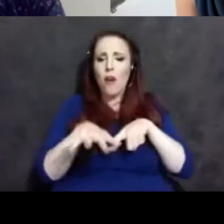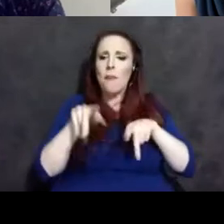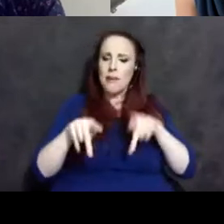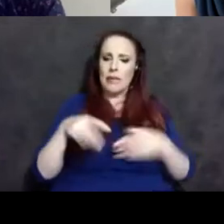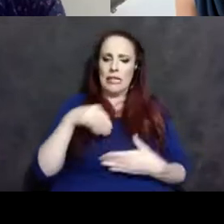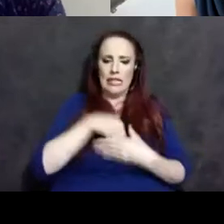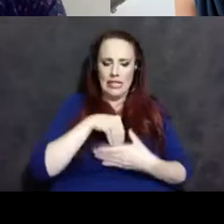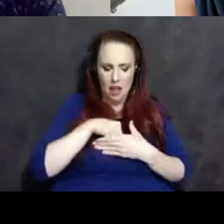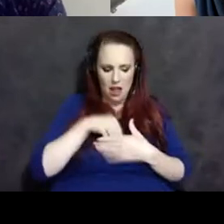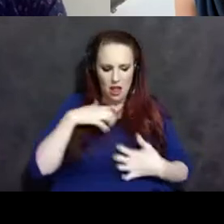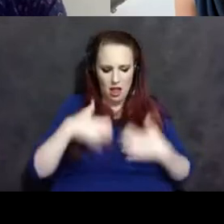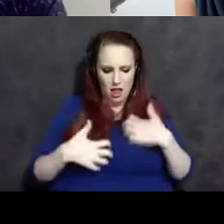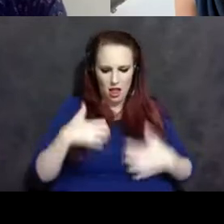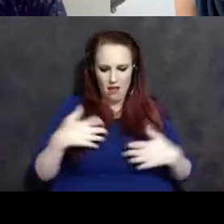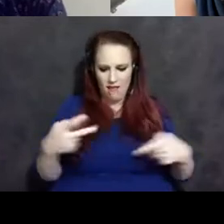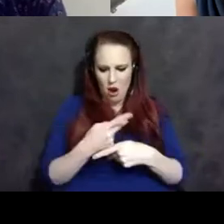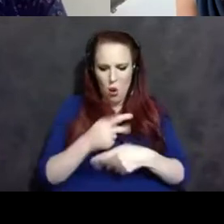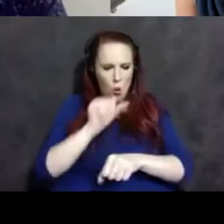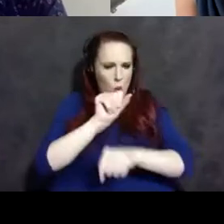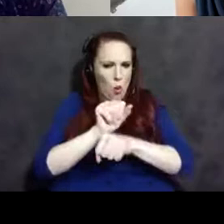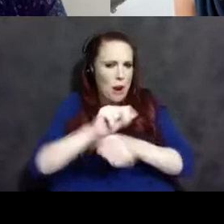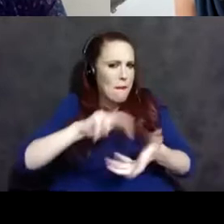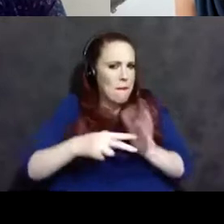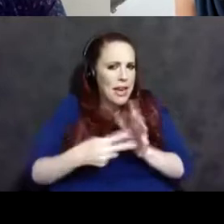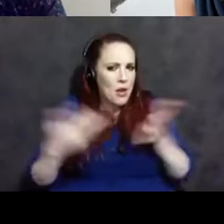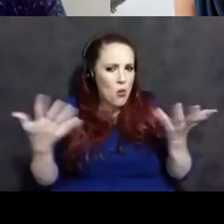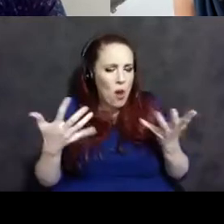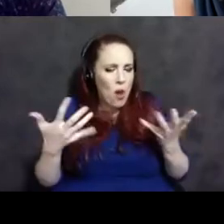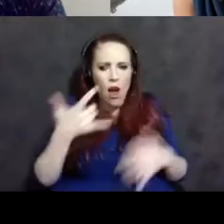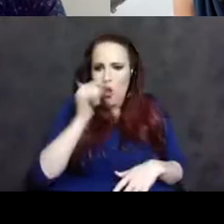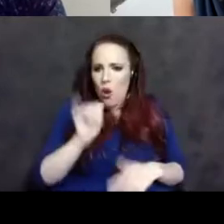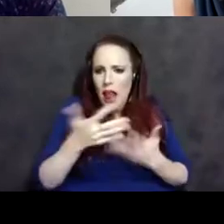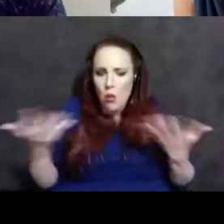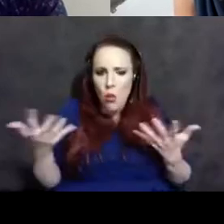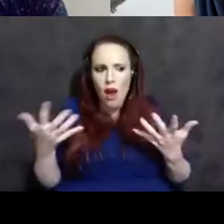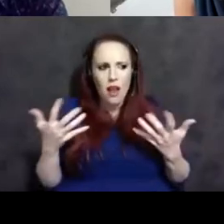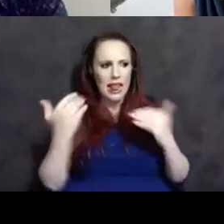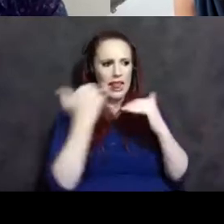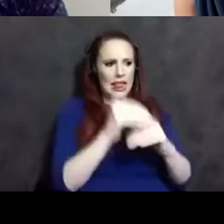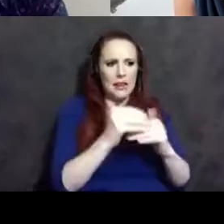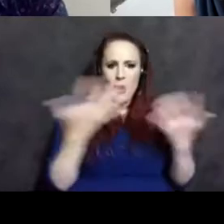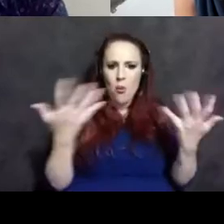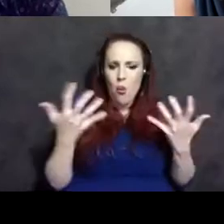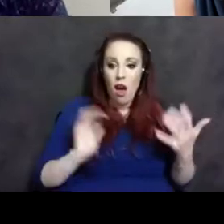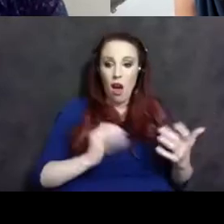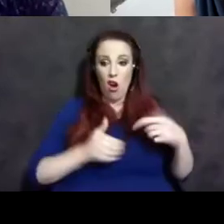to figure out what the work means and understanding where are the limitations of our practices right now to do this work?